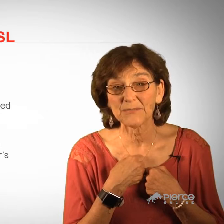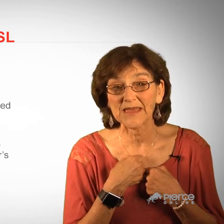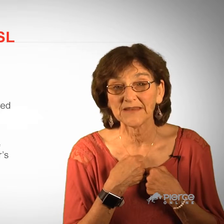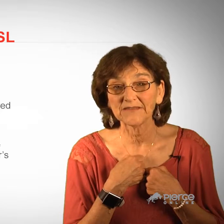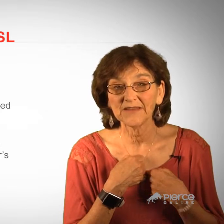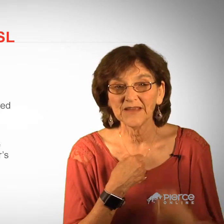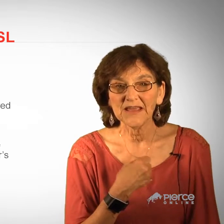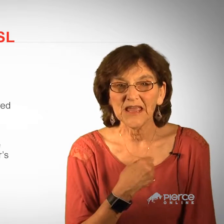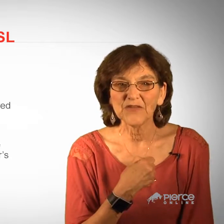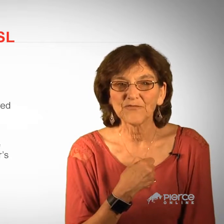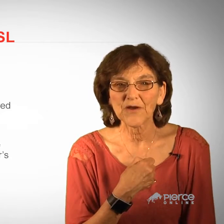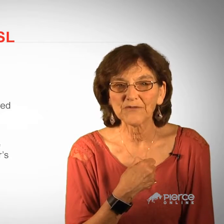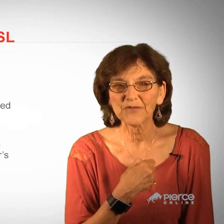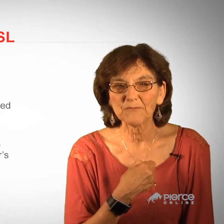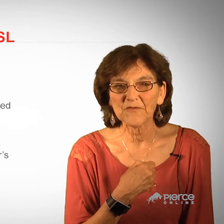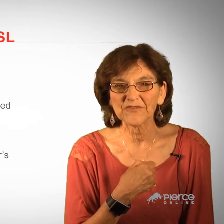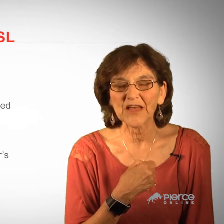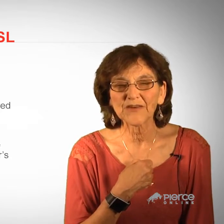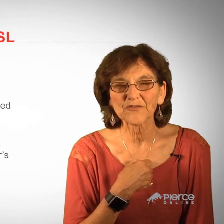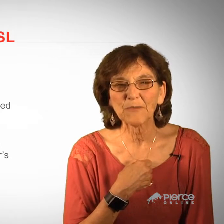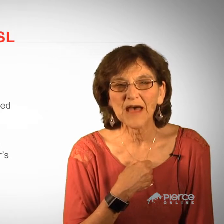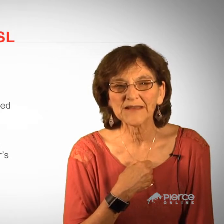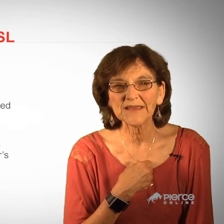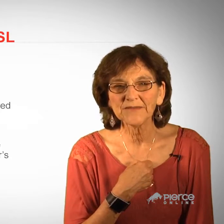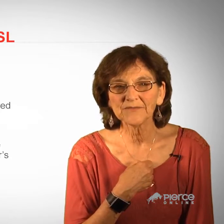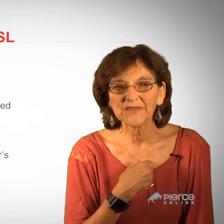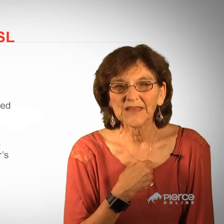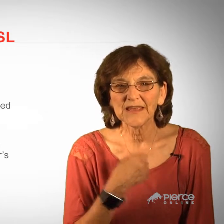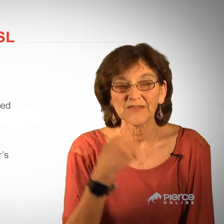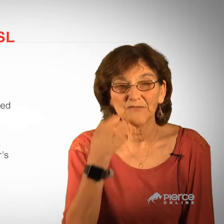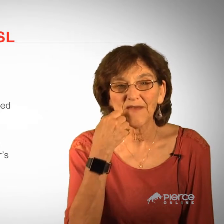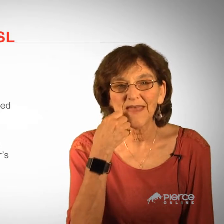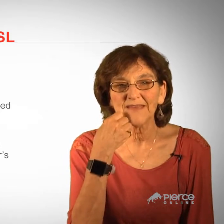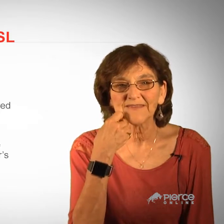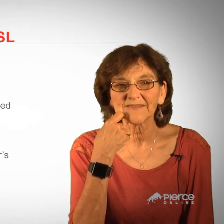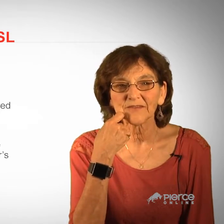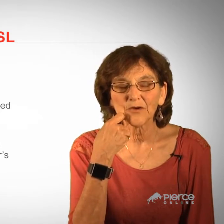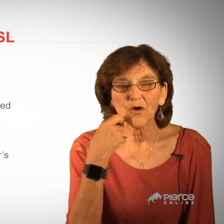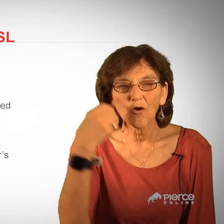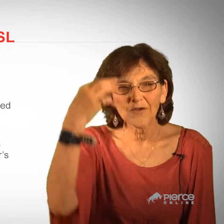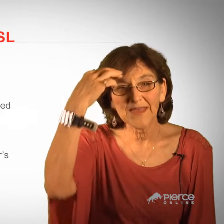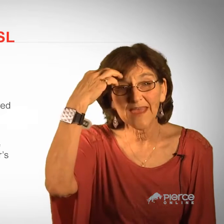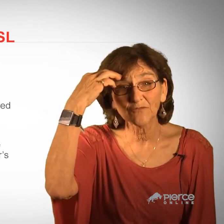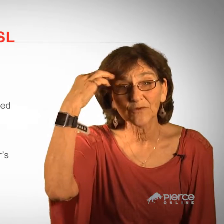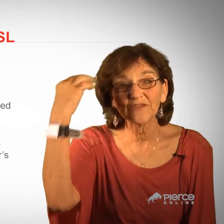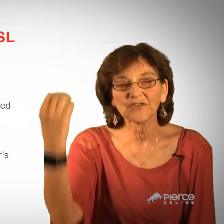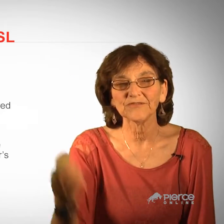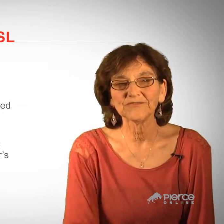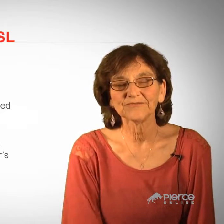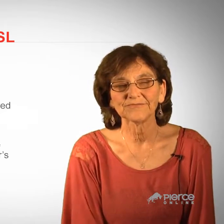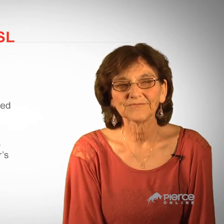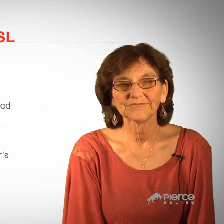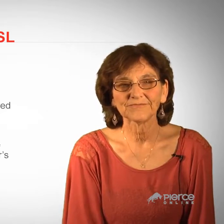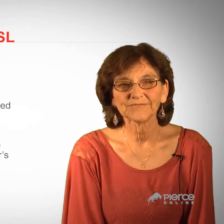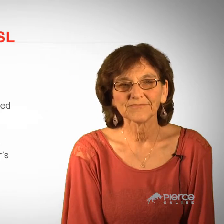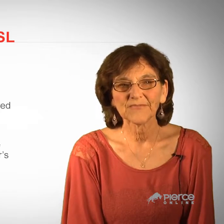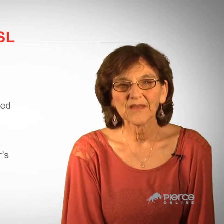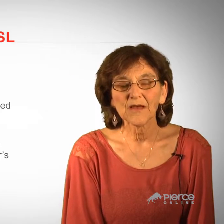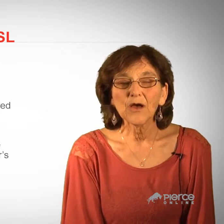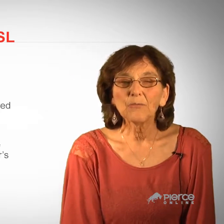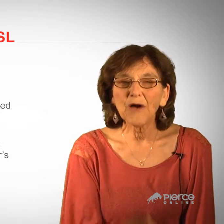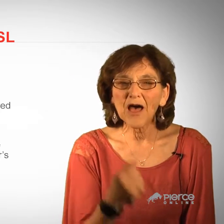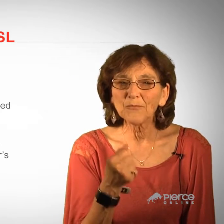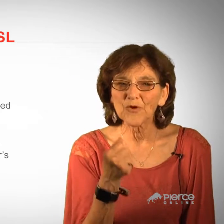made-- in front of the signer's body, in the face, or the head region. Palm orientation